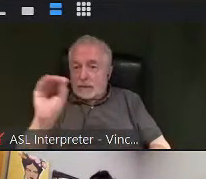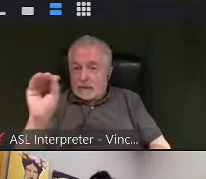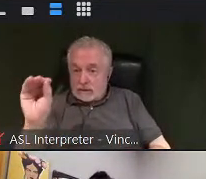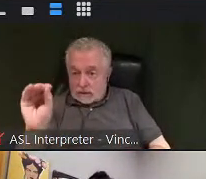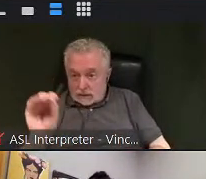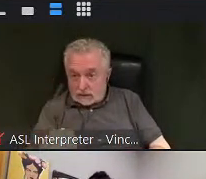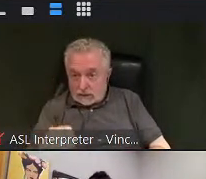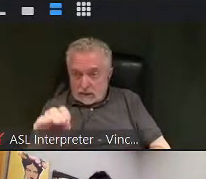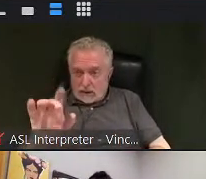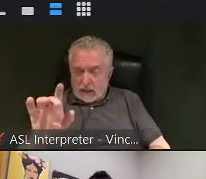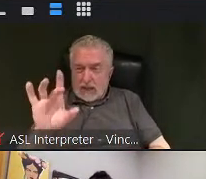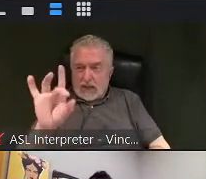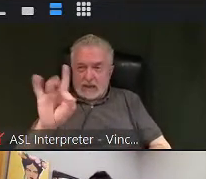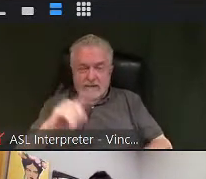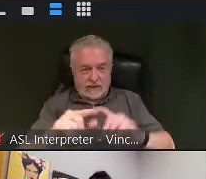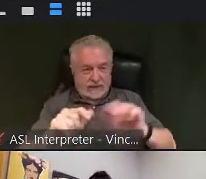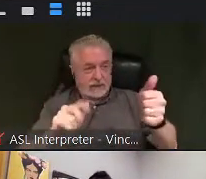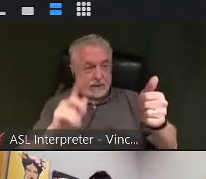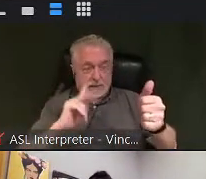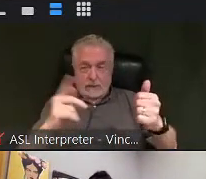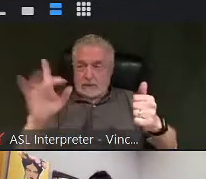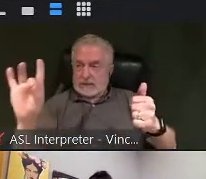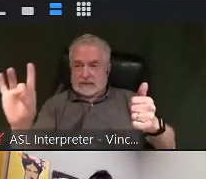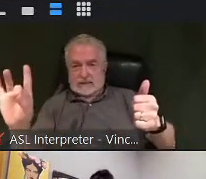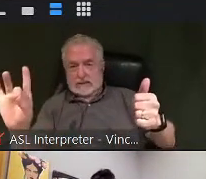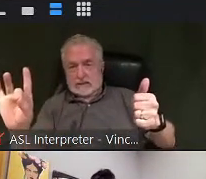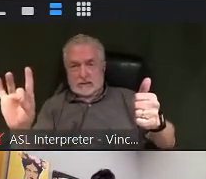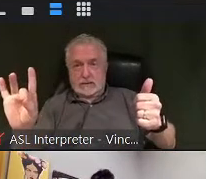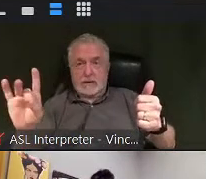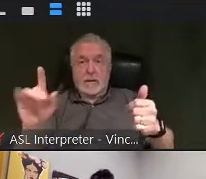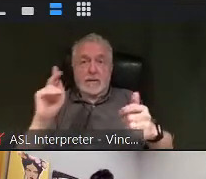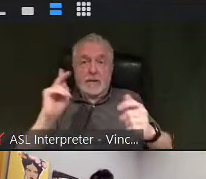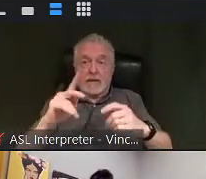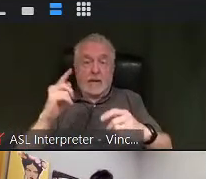or eight of every 10 people, all of those people or those patients that are in the